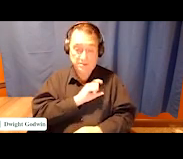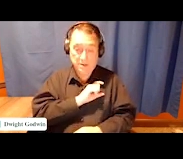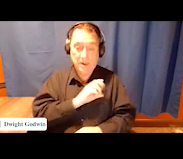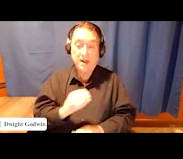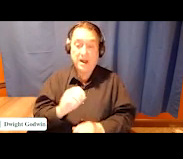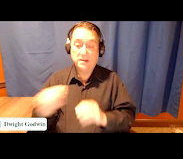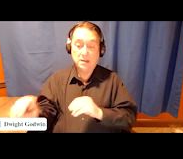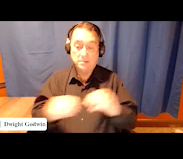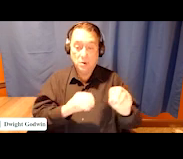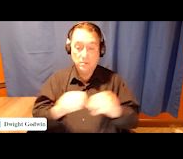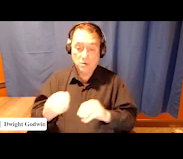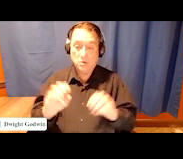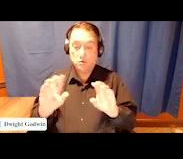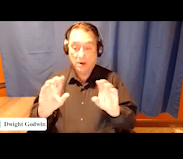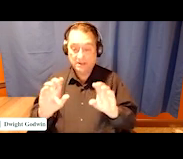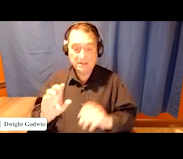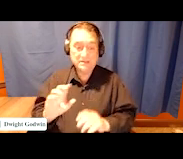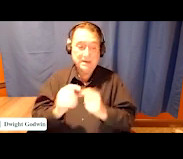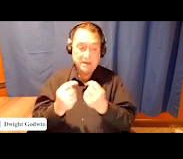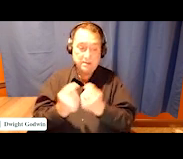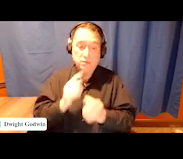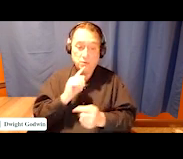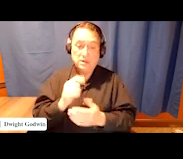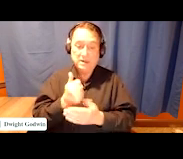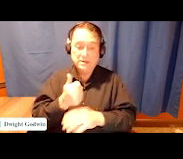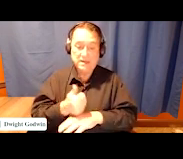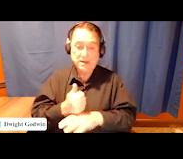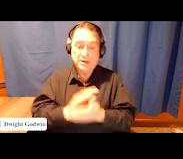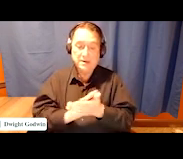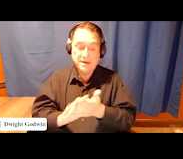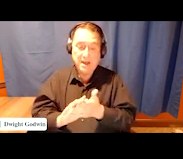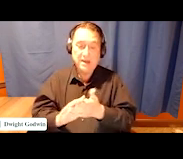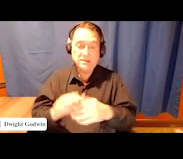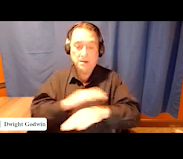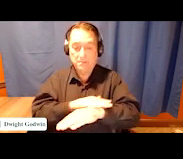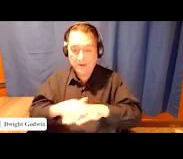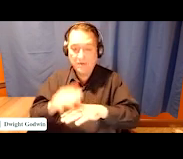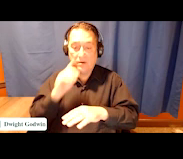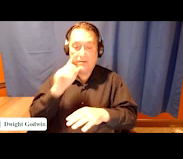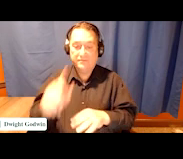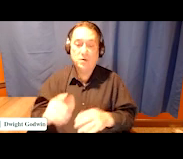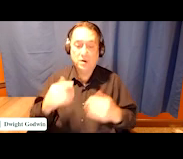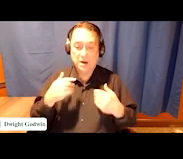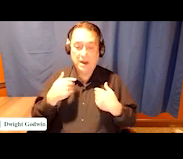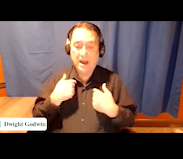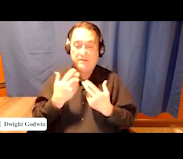really set a nice platform for adding additional services and having them integrated into the system.